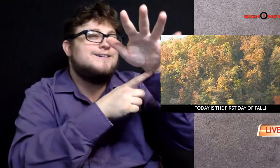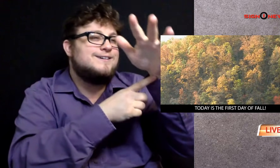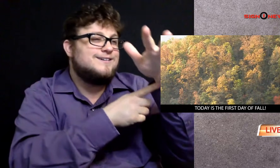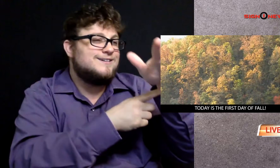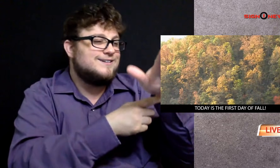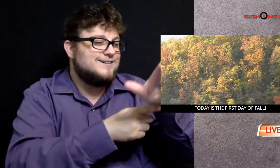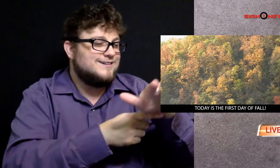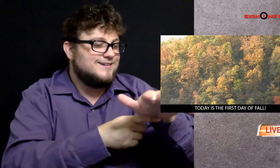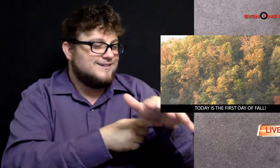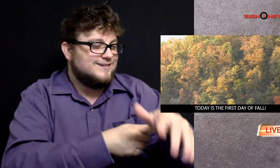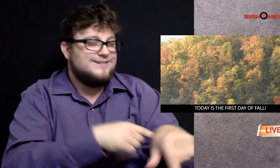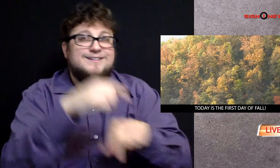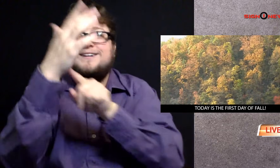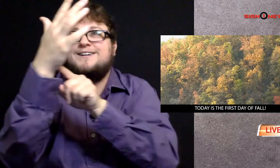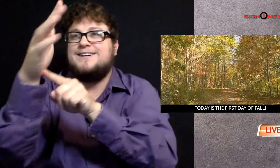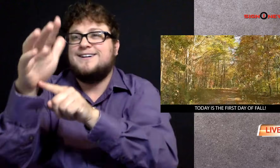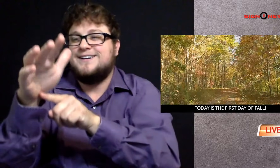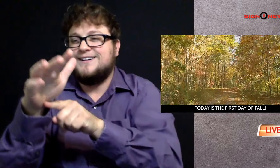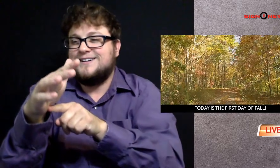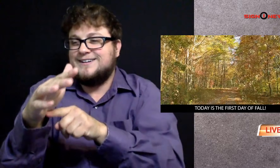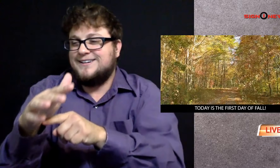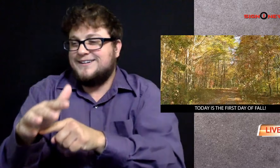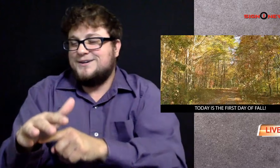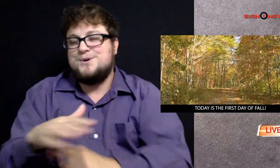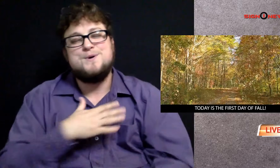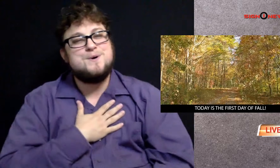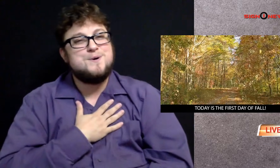changing colors and the leaves falling to the ground